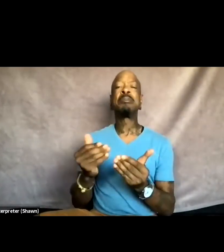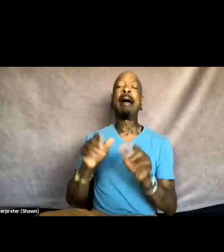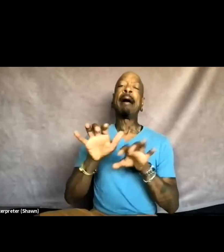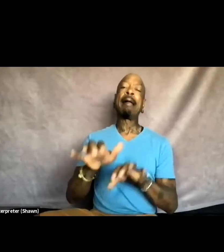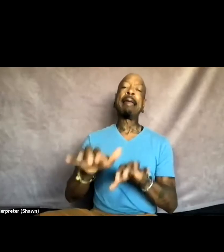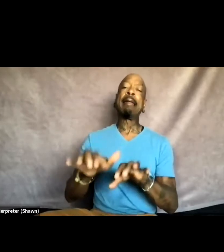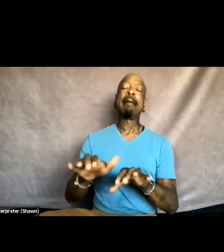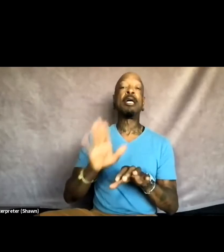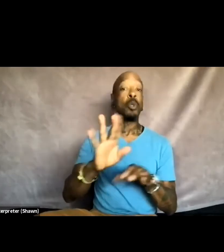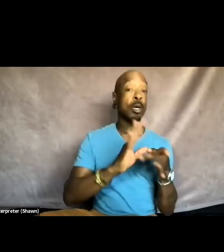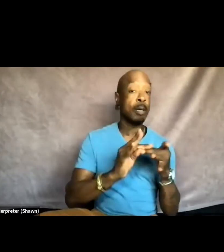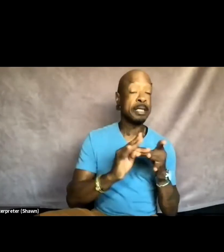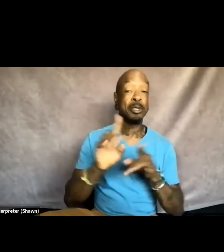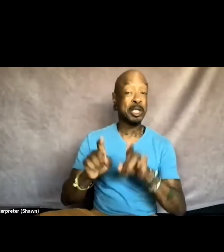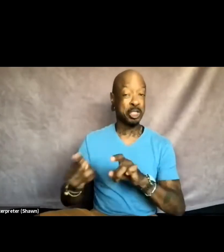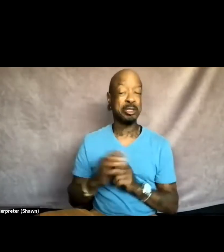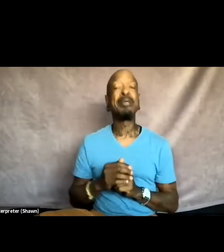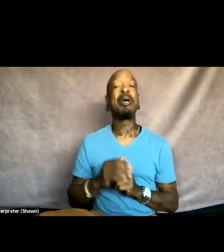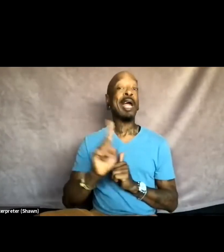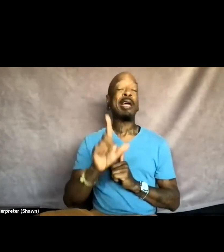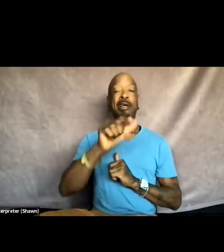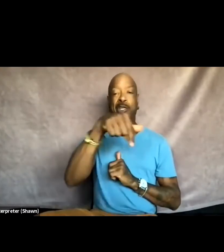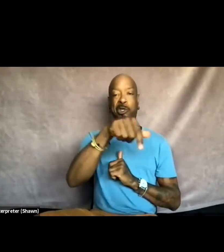Nicole Redding (she/her): I also just want to set a reminder that will be giving out